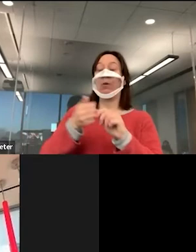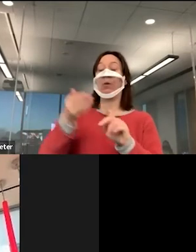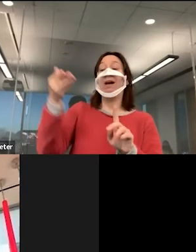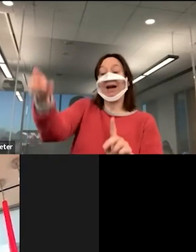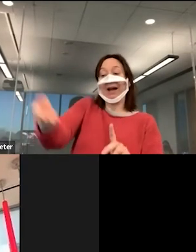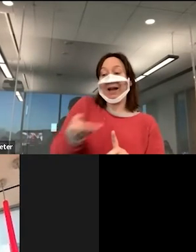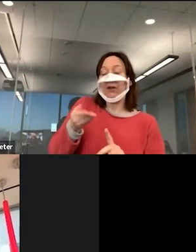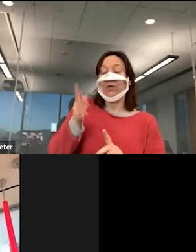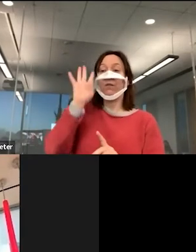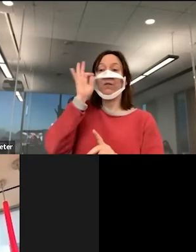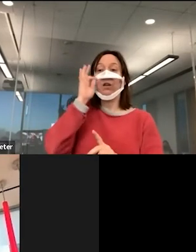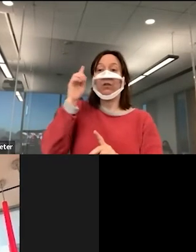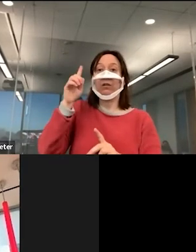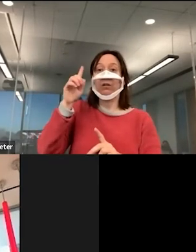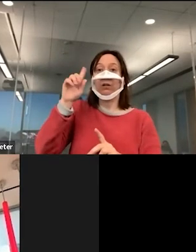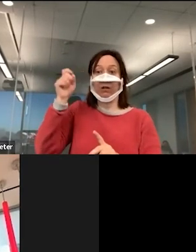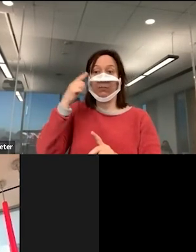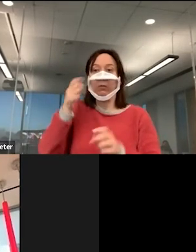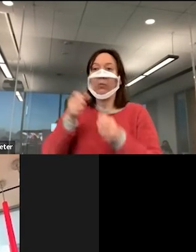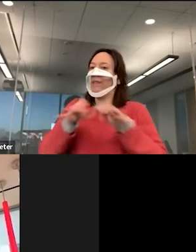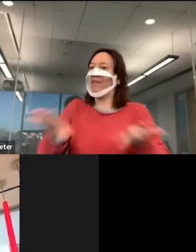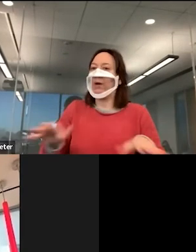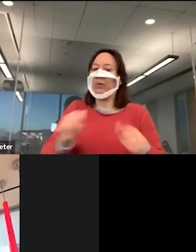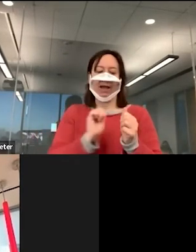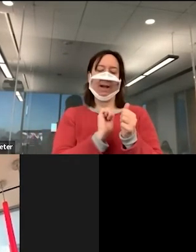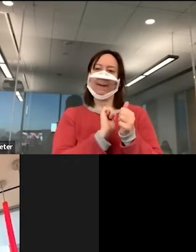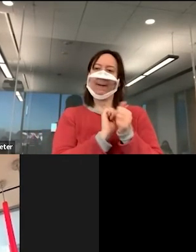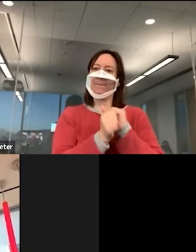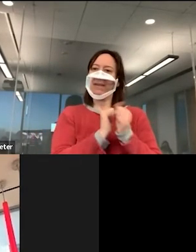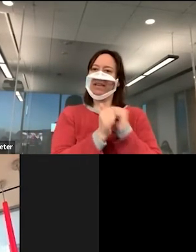going through the competitive process because they knew the competitive process was never